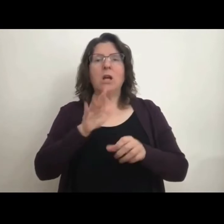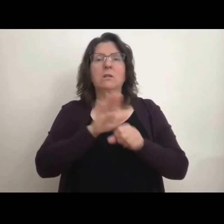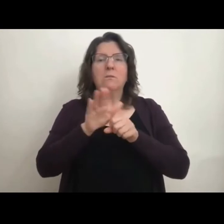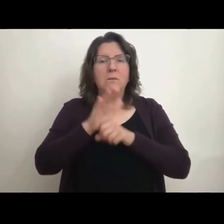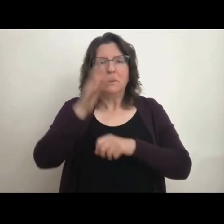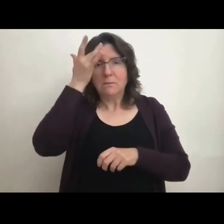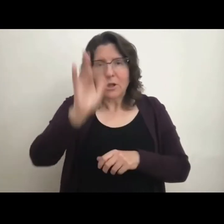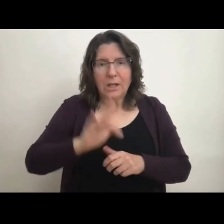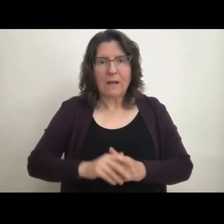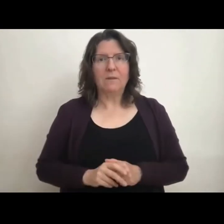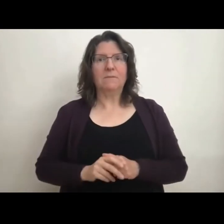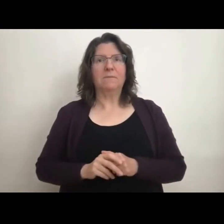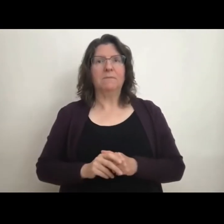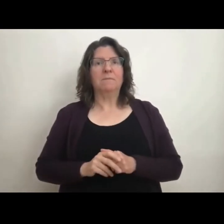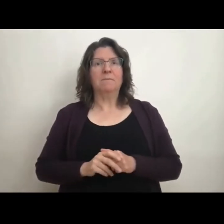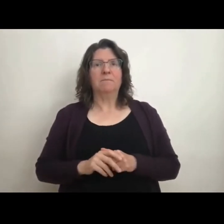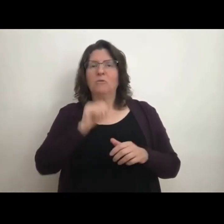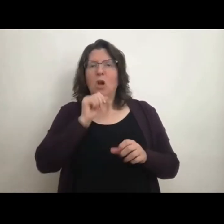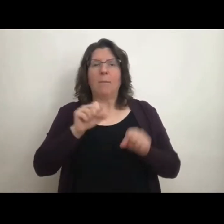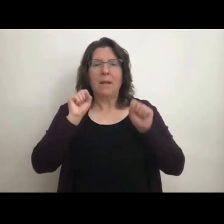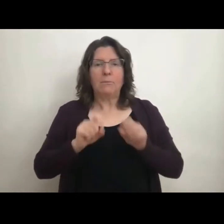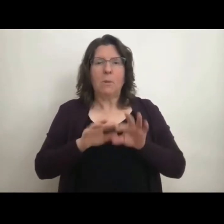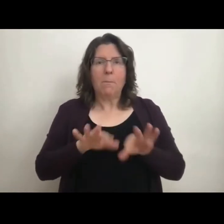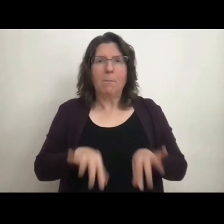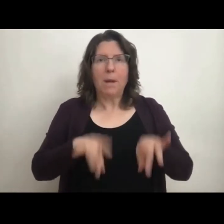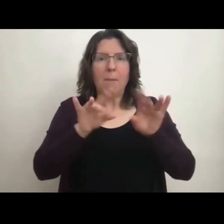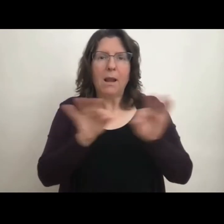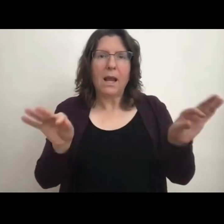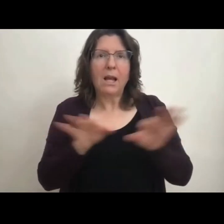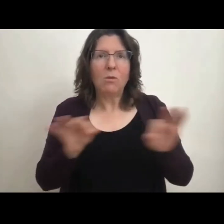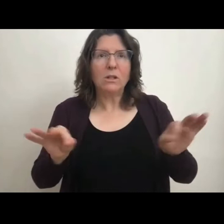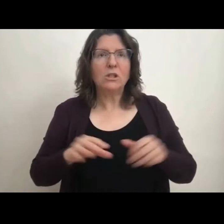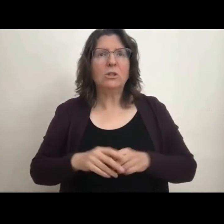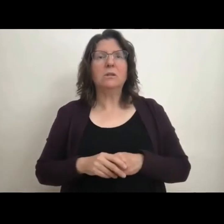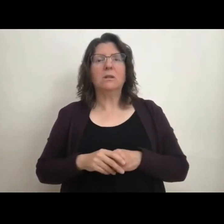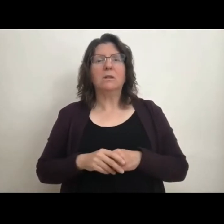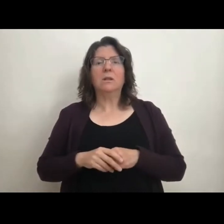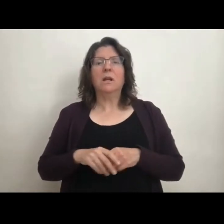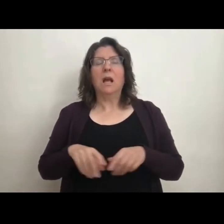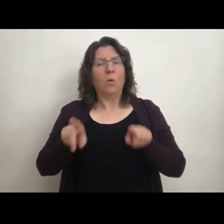because clearly the child isn't smart enough to acquire language.